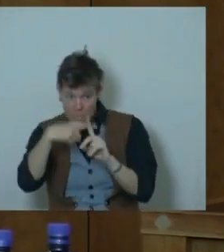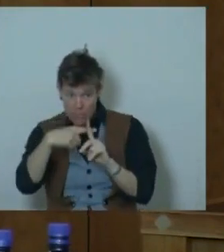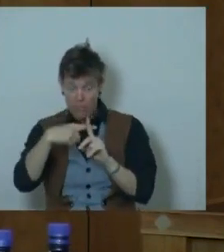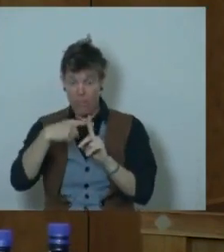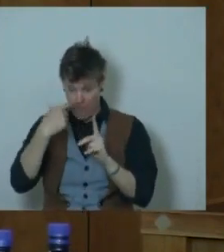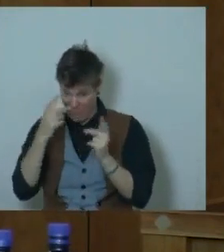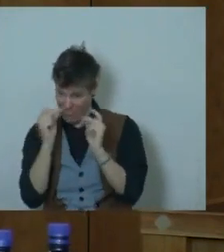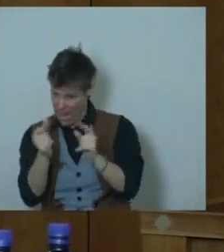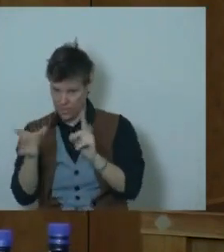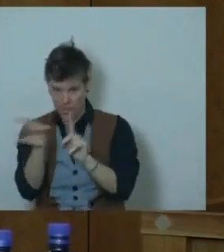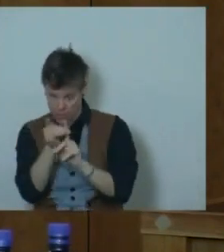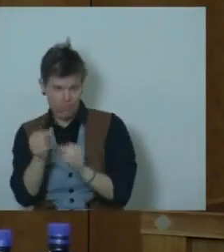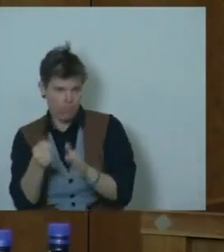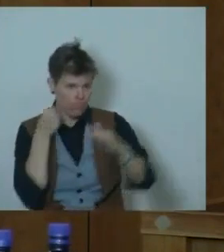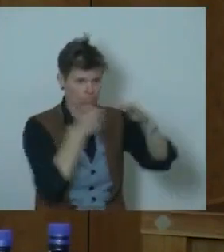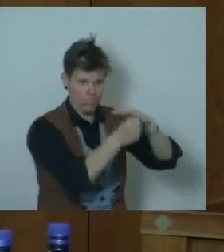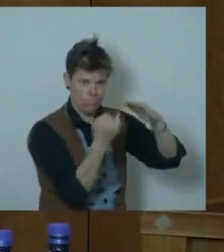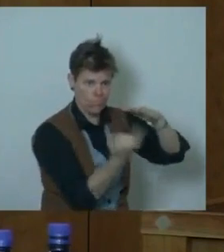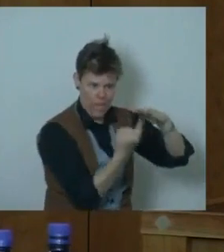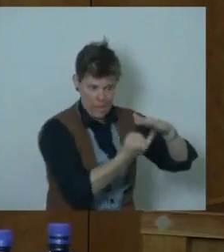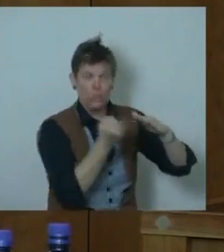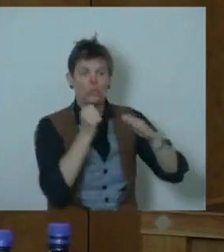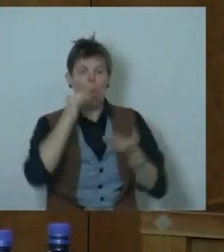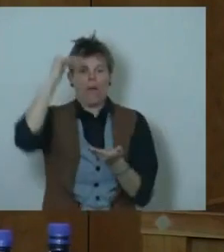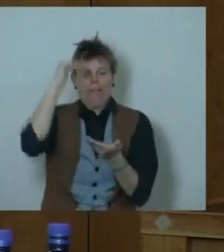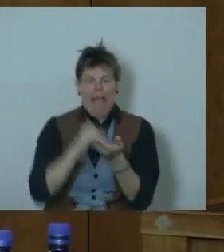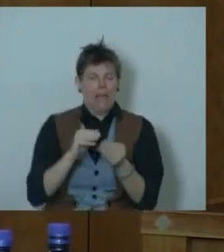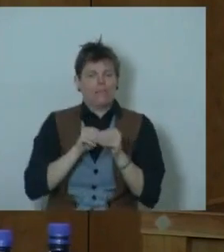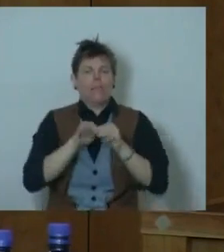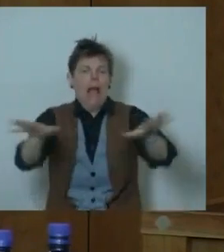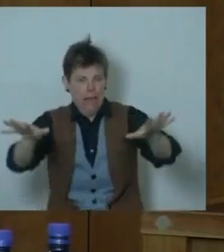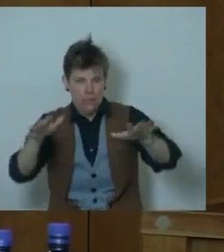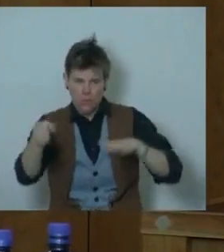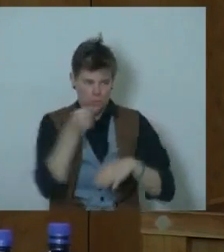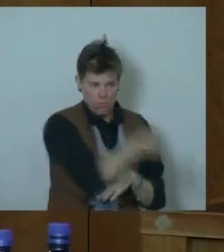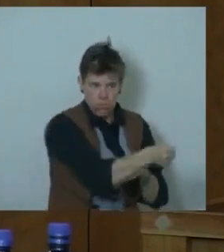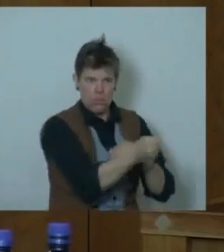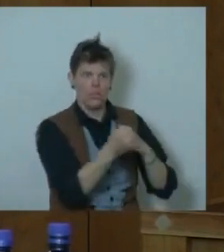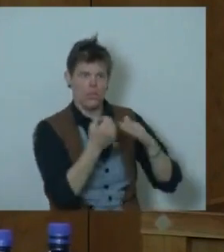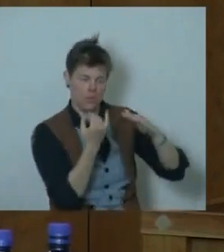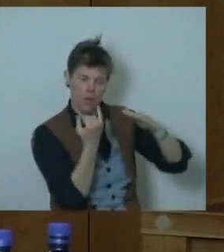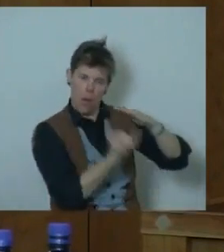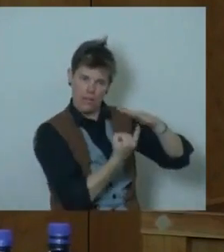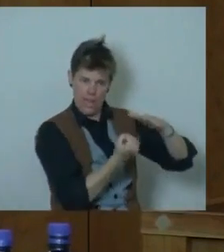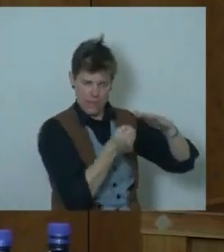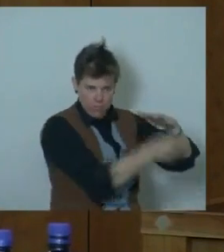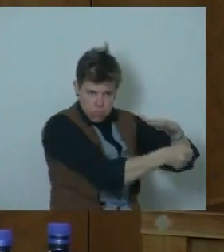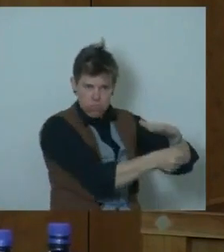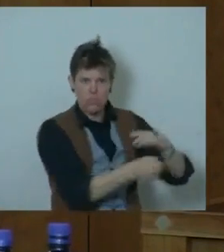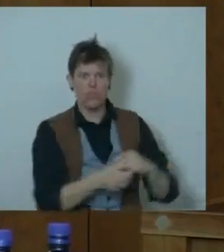WHEN WE TEST SOMEONE WE FIND OUT IF THEY ARE POSITIVE AND WE ISOLATE THAT PERSON.